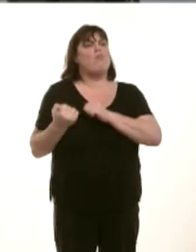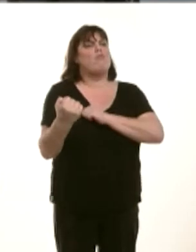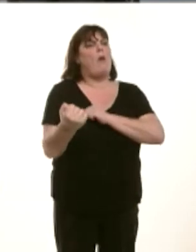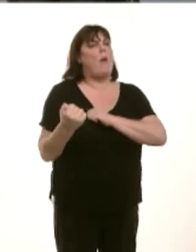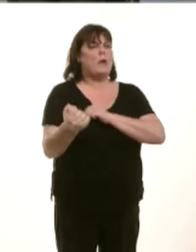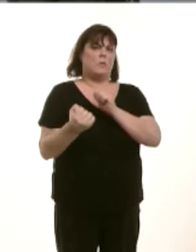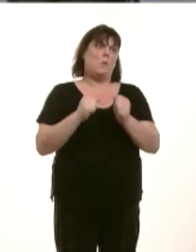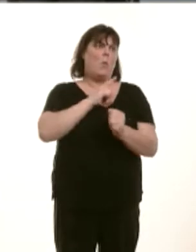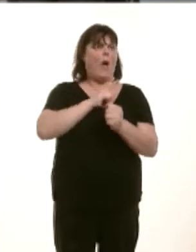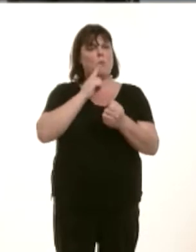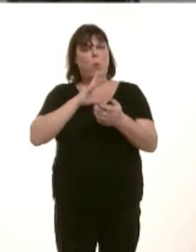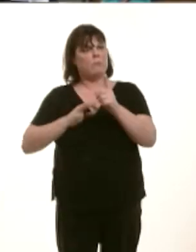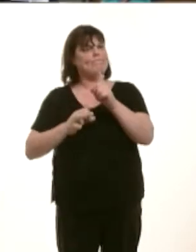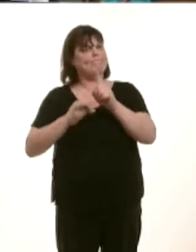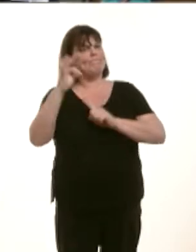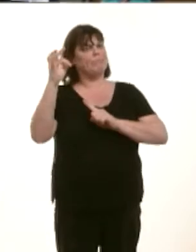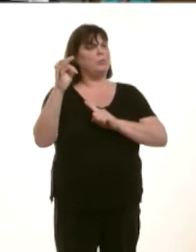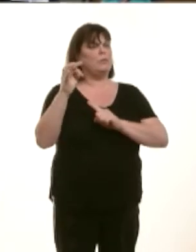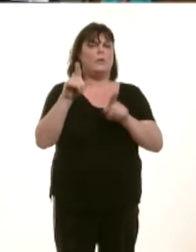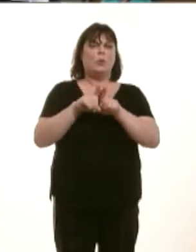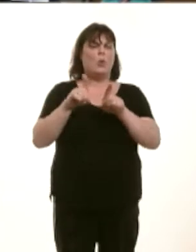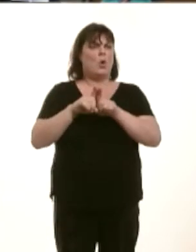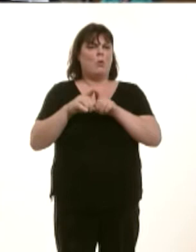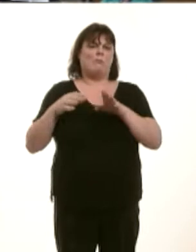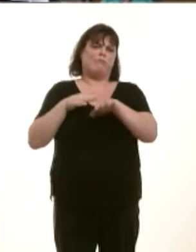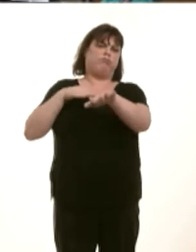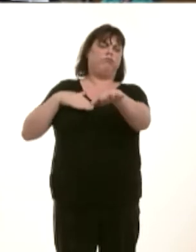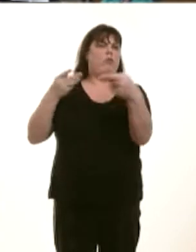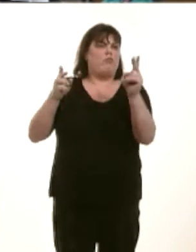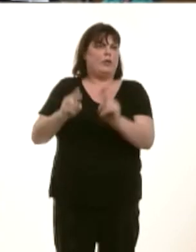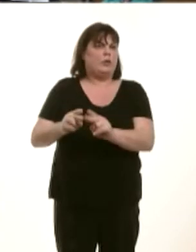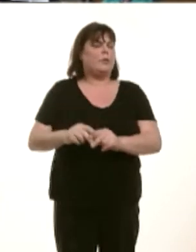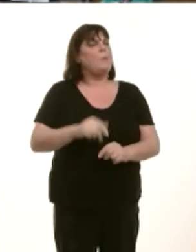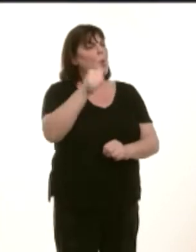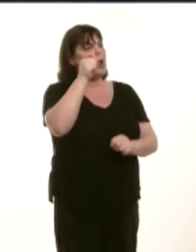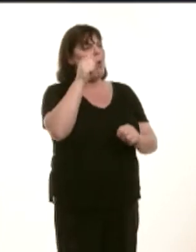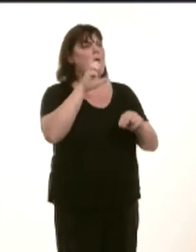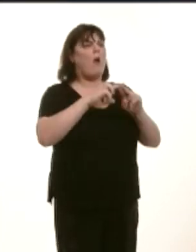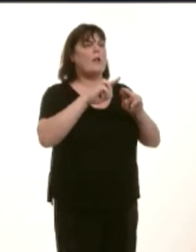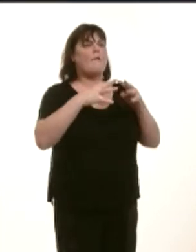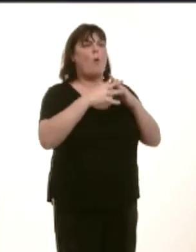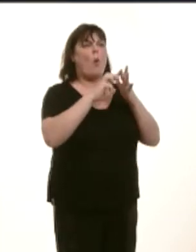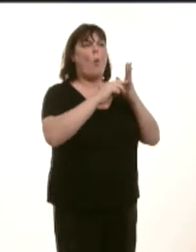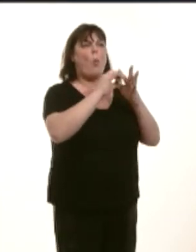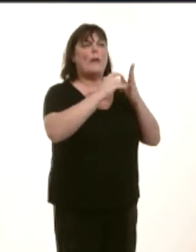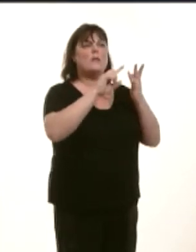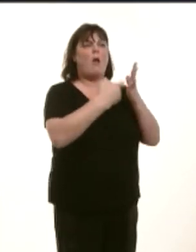Eluned Parrott: Thank you, First Minister. Youíll know that the Windsor bridge has been closed in Cardiff, and there may be other bridges in the area that will need to be closed